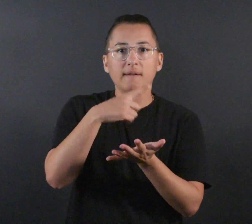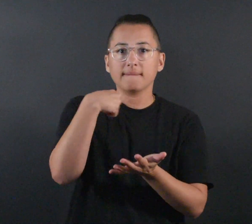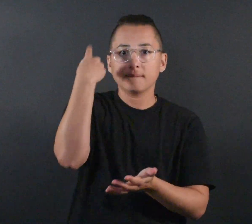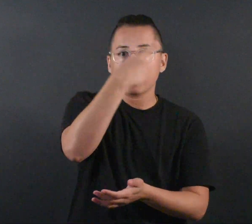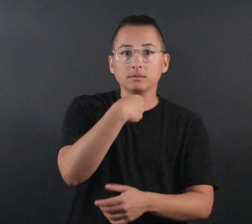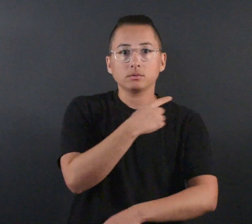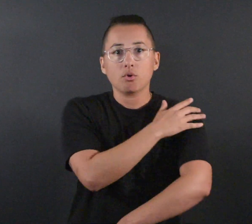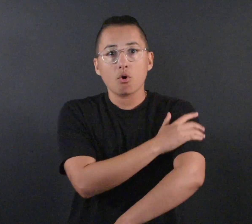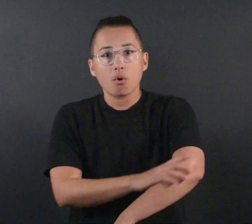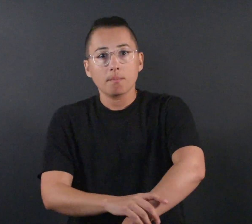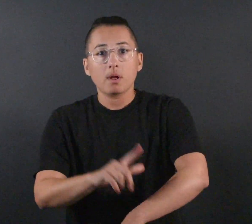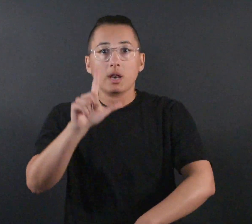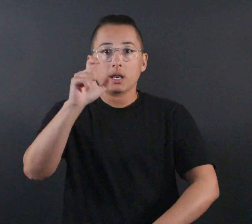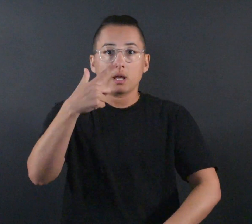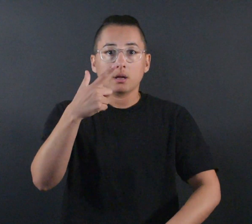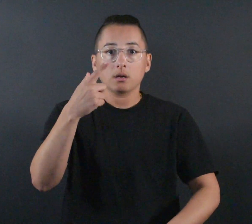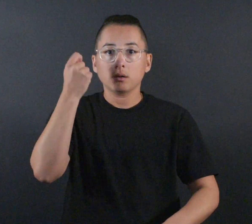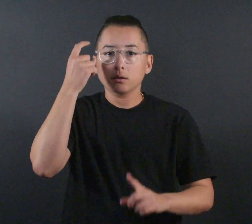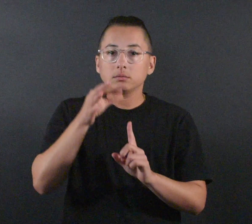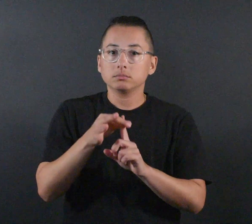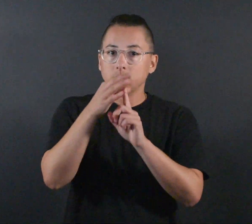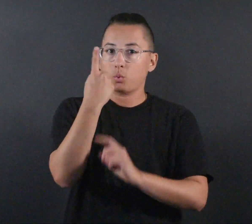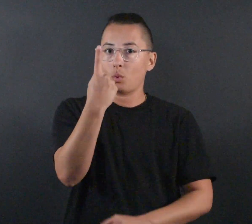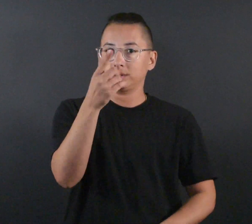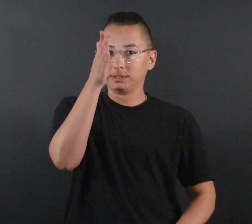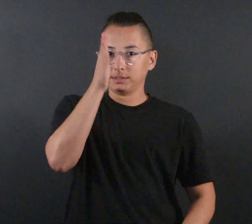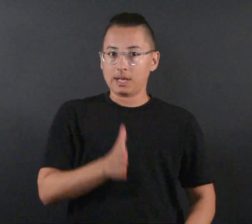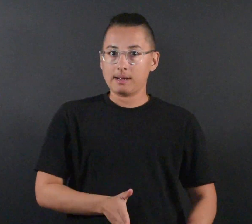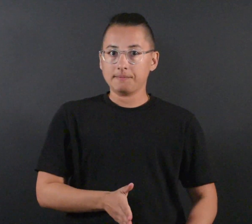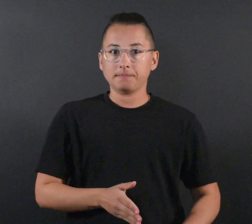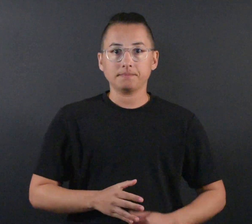arm or leg, especially on one side. •